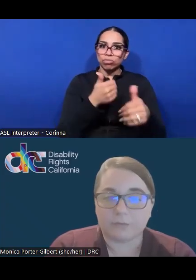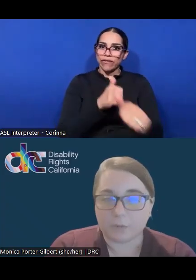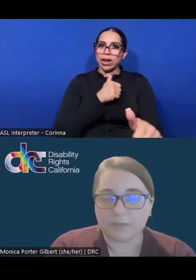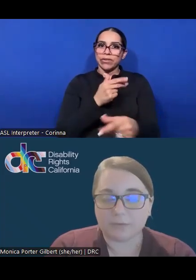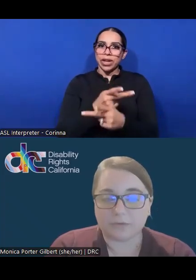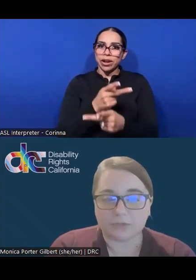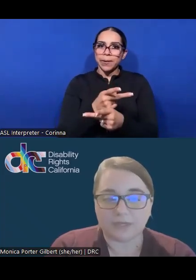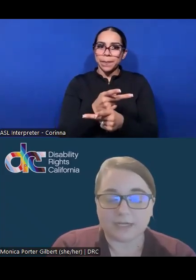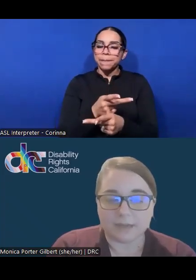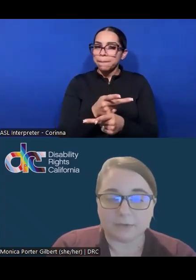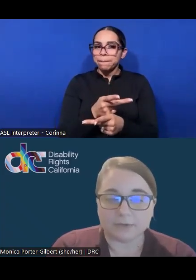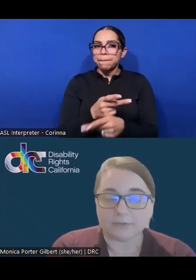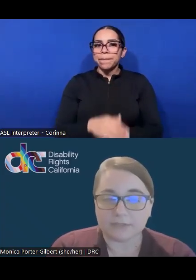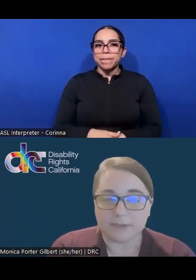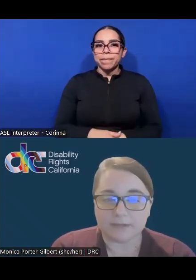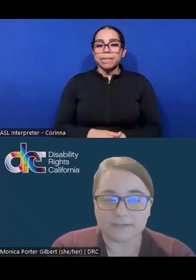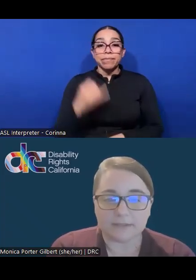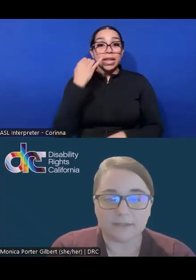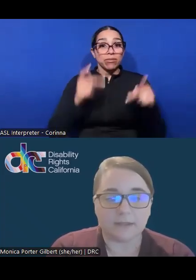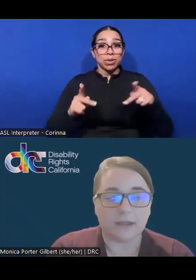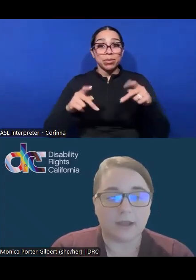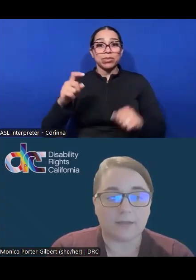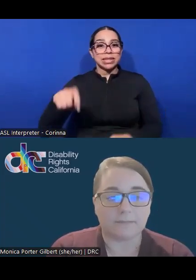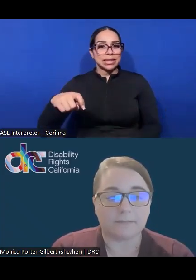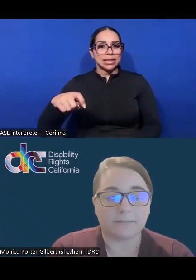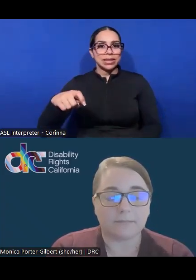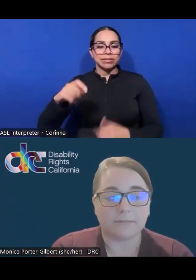For people who do need an in person response,